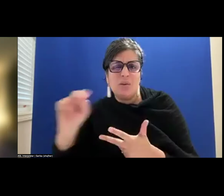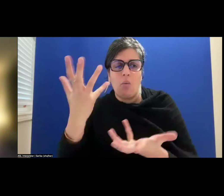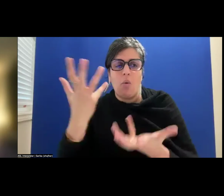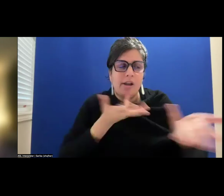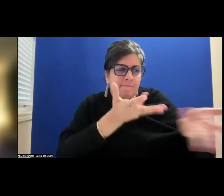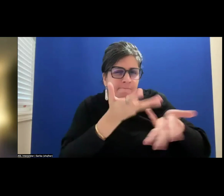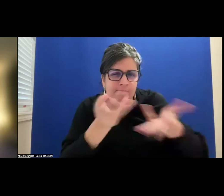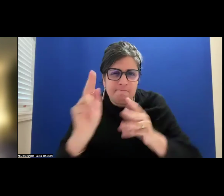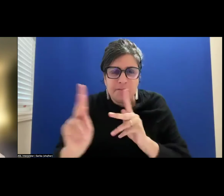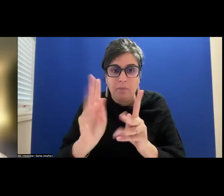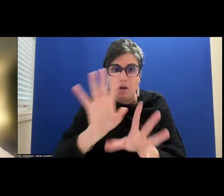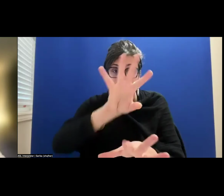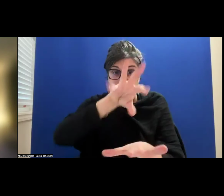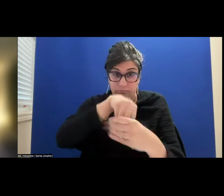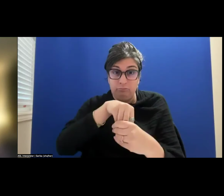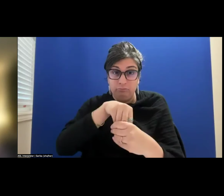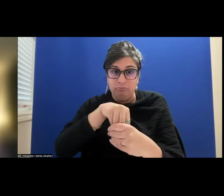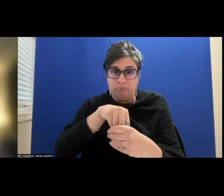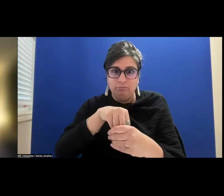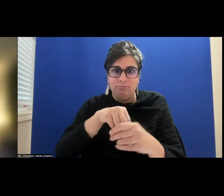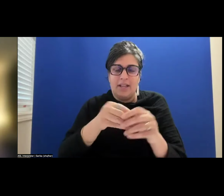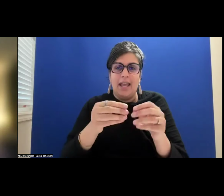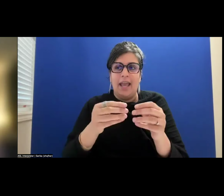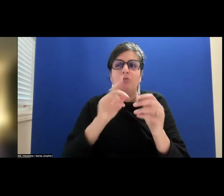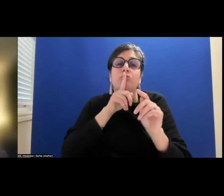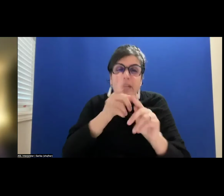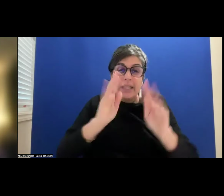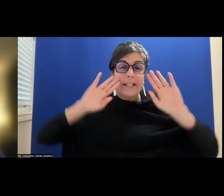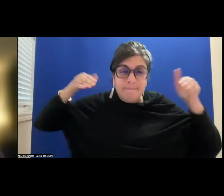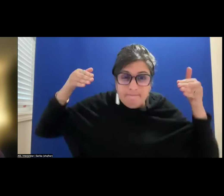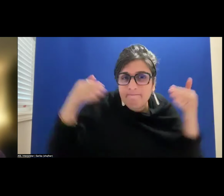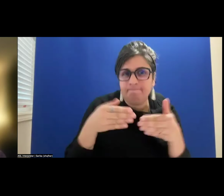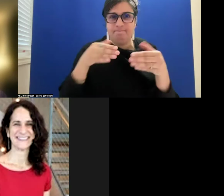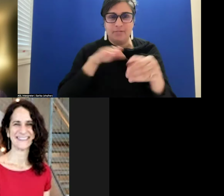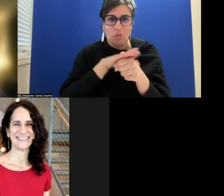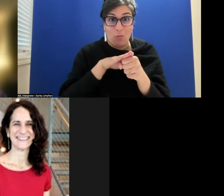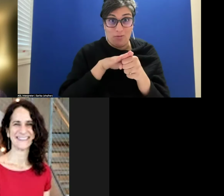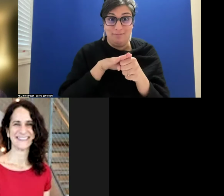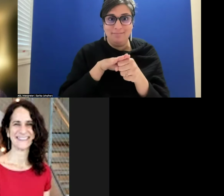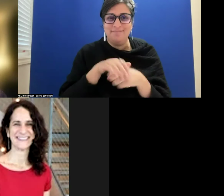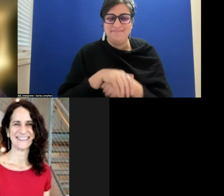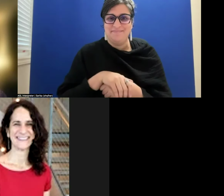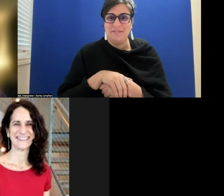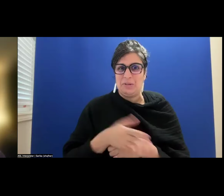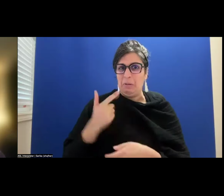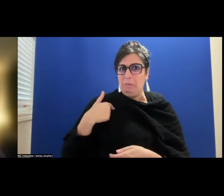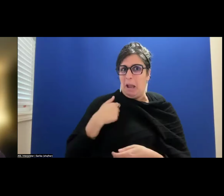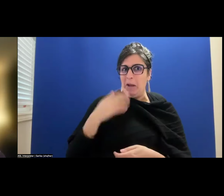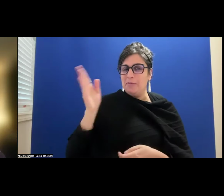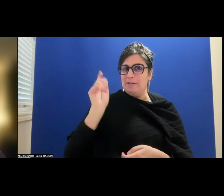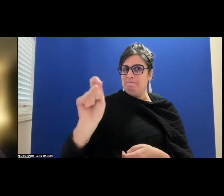that story and make it even more hyper local, to that space. And so I'll stop there.